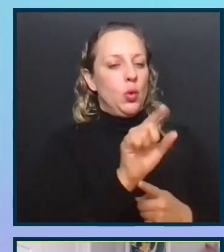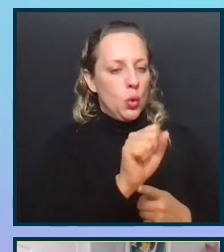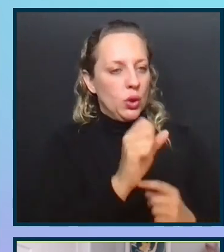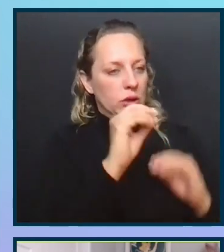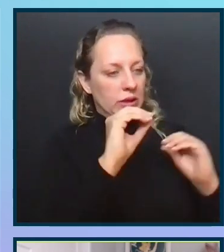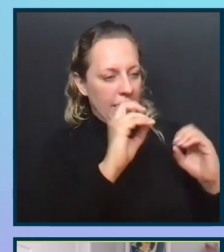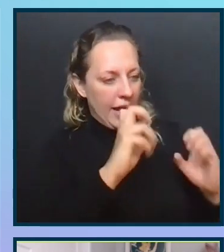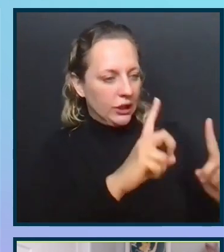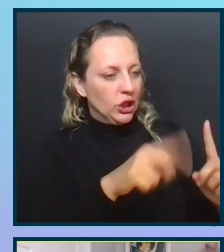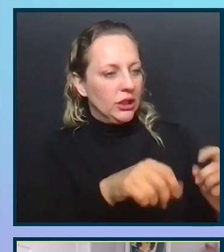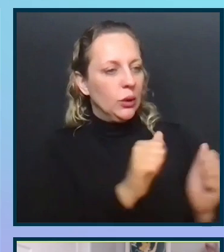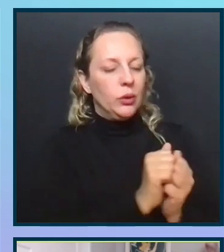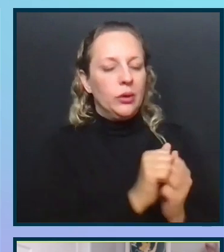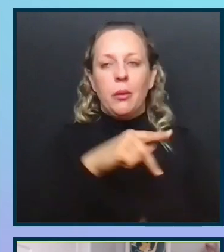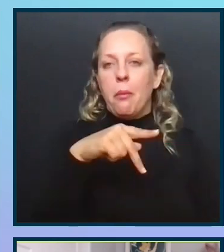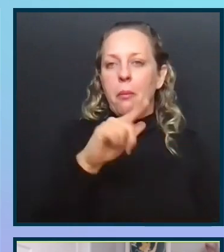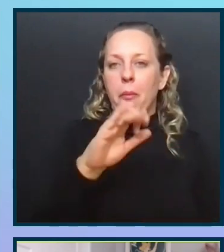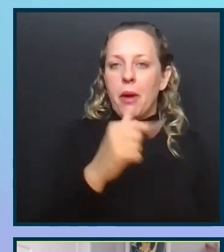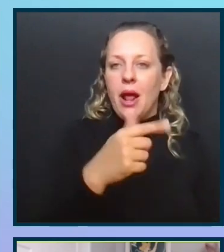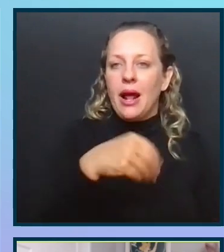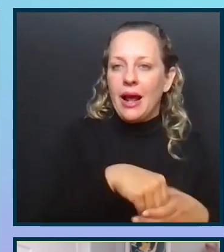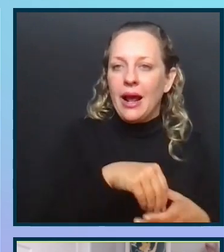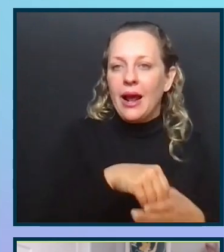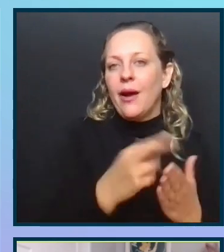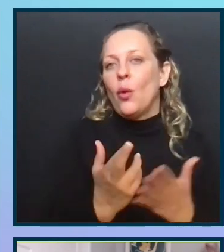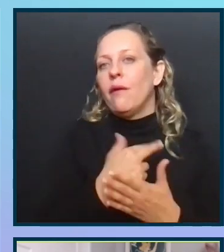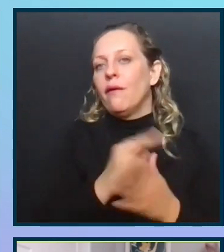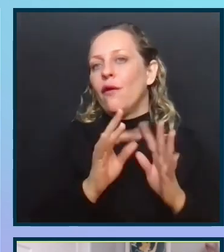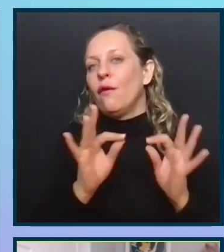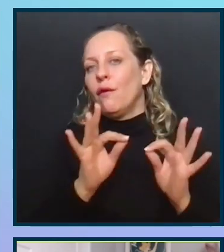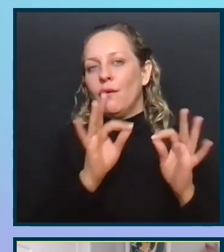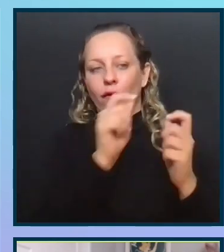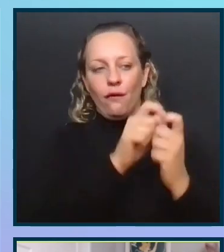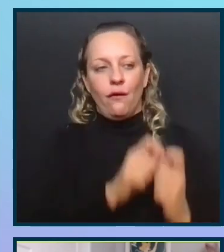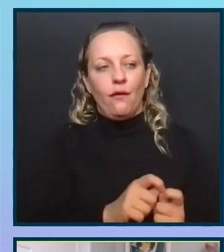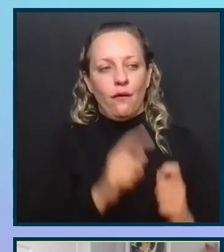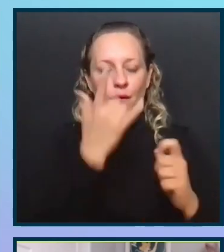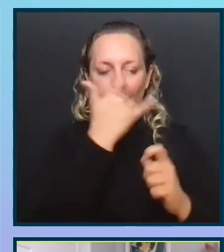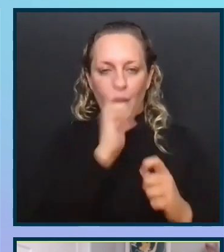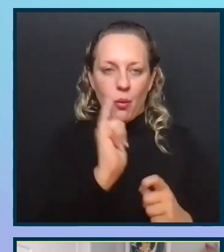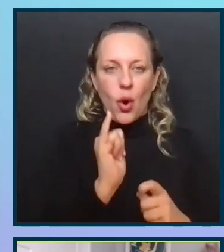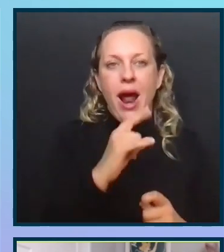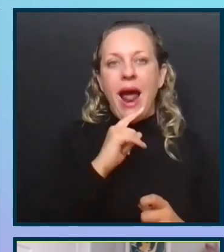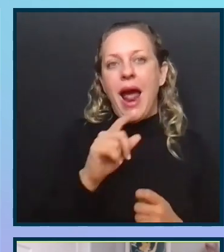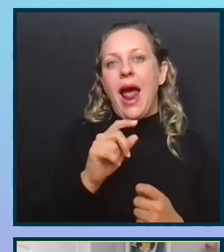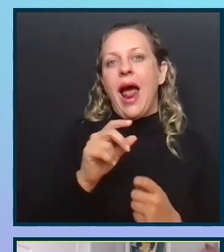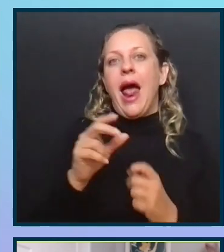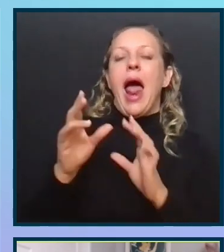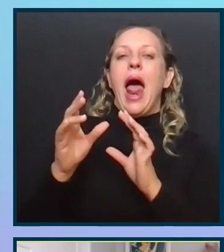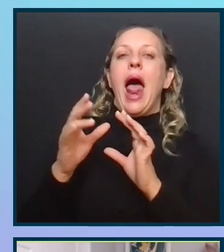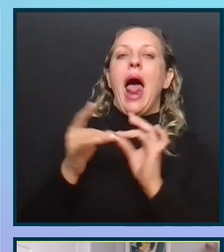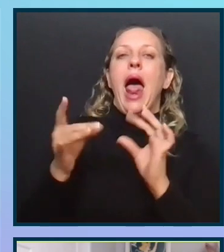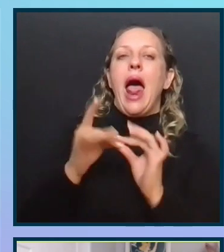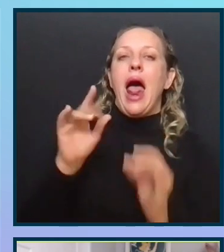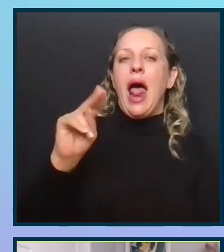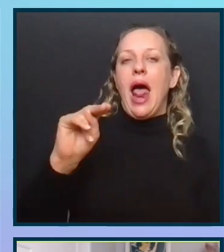with plugins, review frameworks, and annotation kits. Speaking of annotation and documentation,